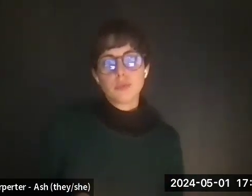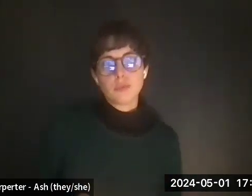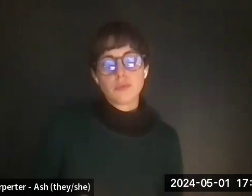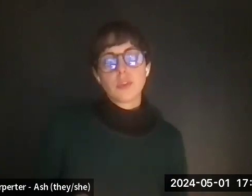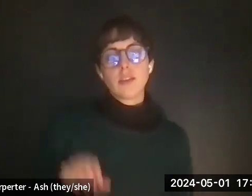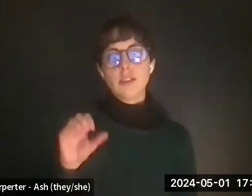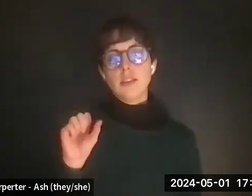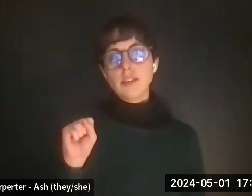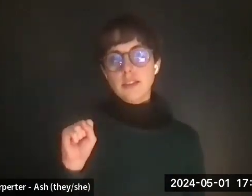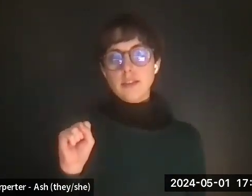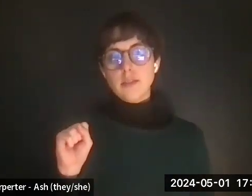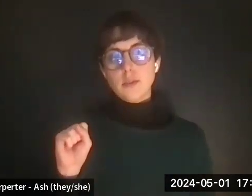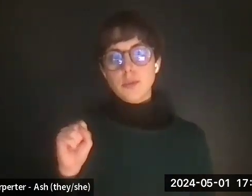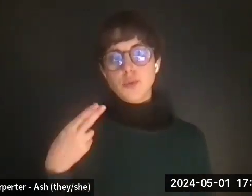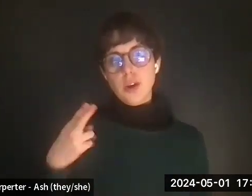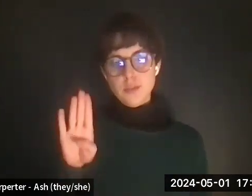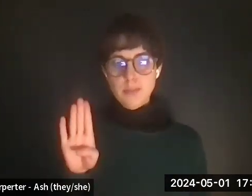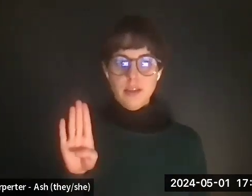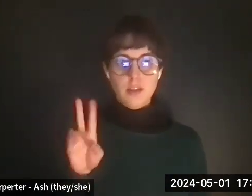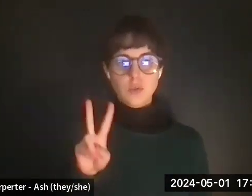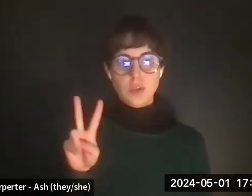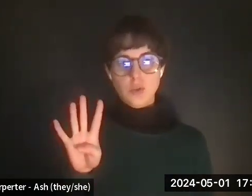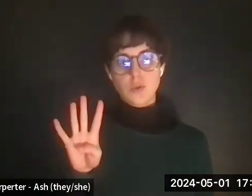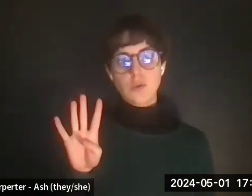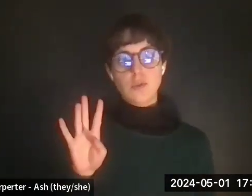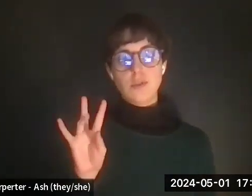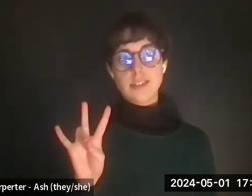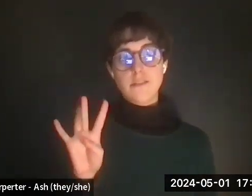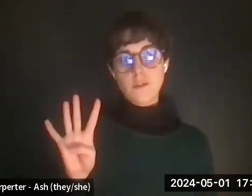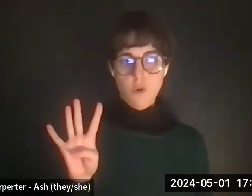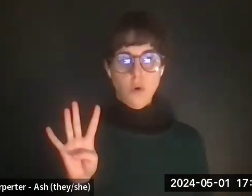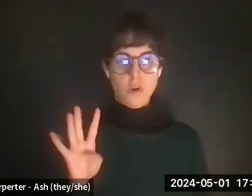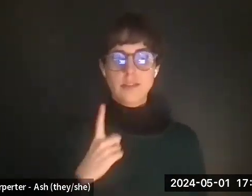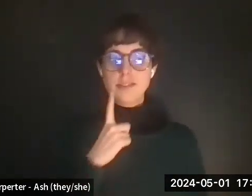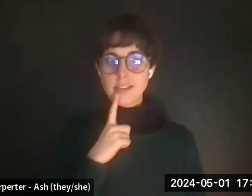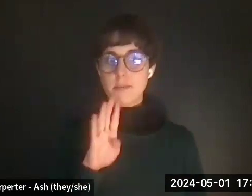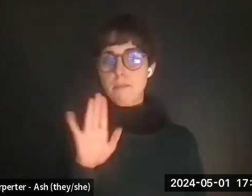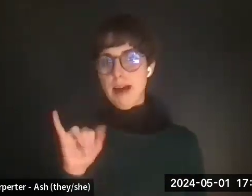department to adopt the following changes via emergency rule by July 1st, 2024.